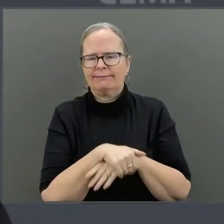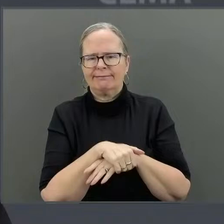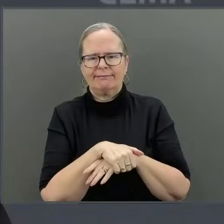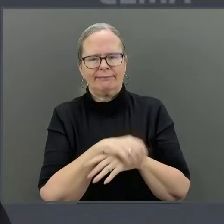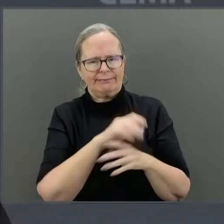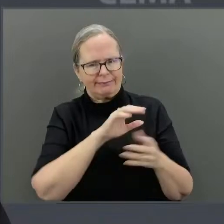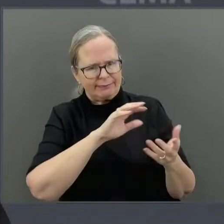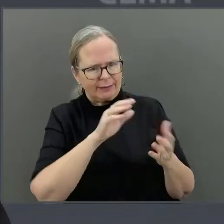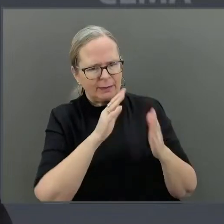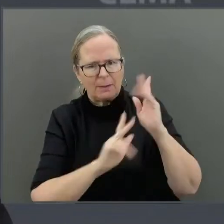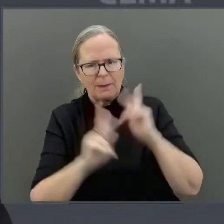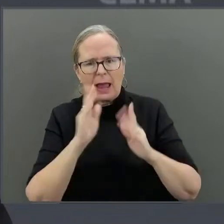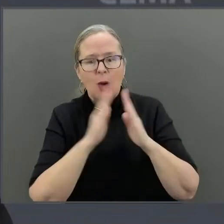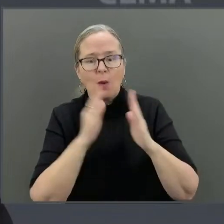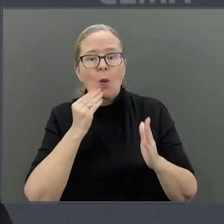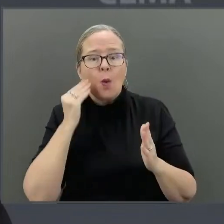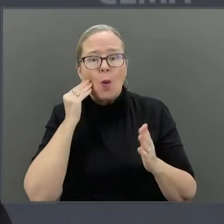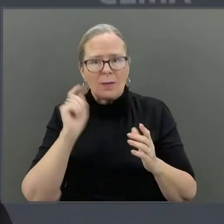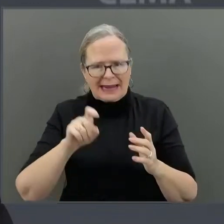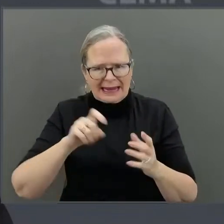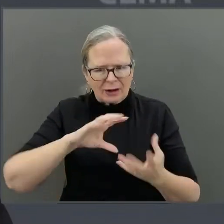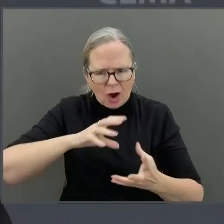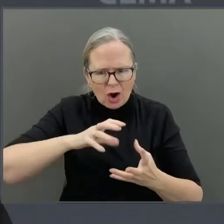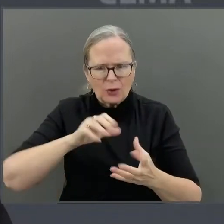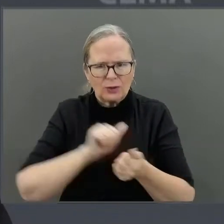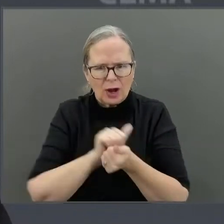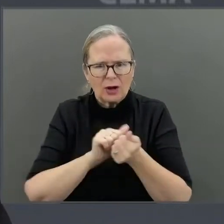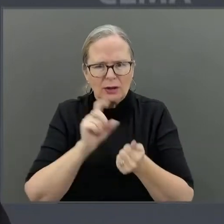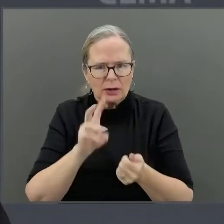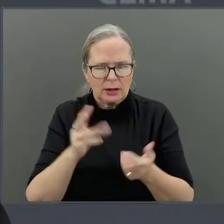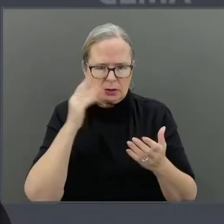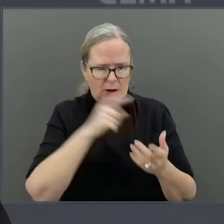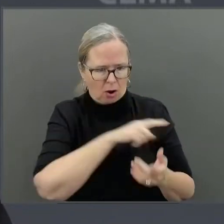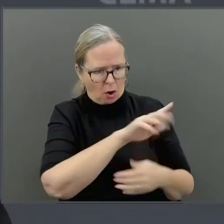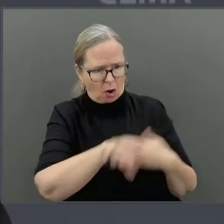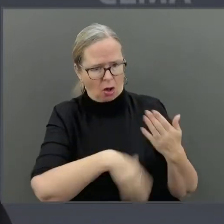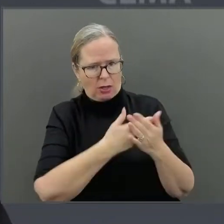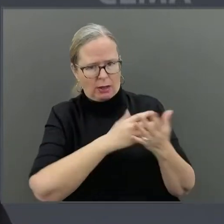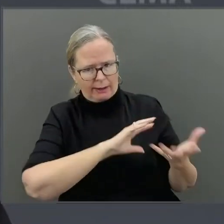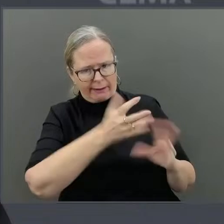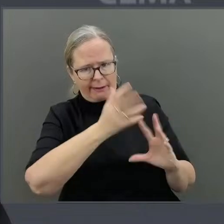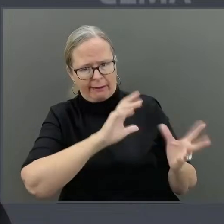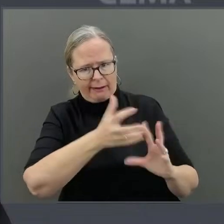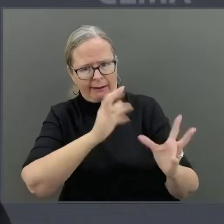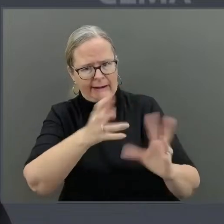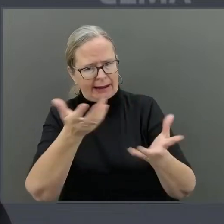of calgarians and we are requiring our partners and their patrons to share a load just a little